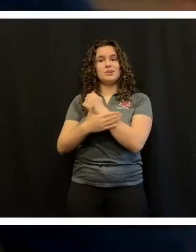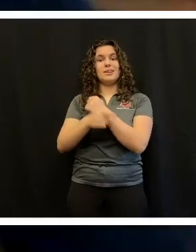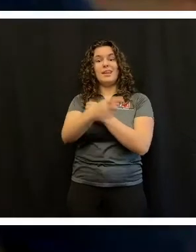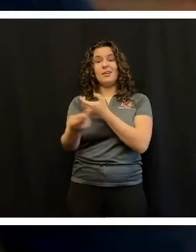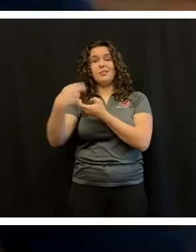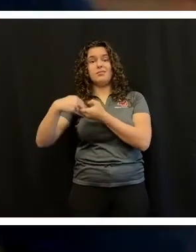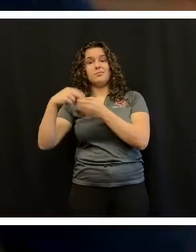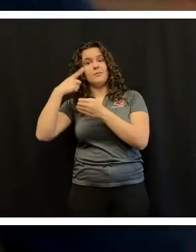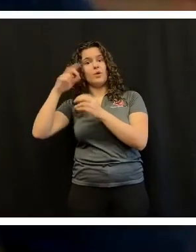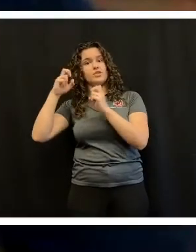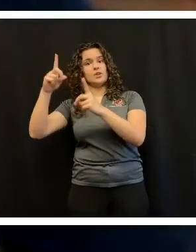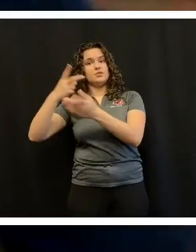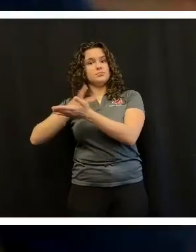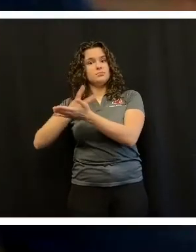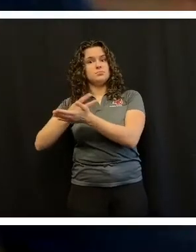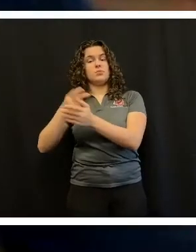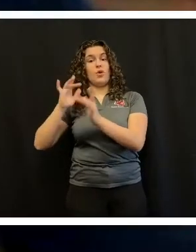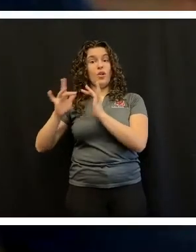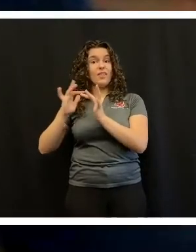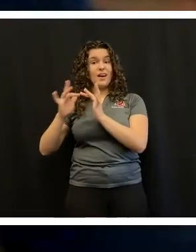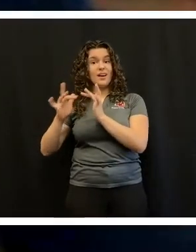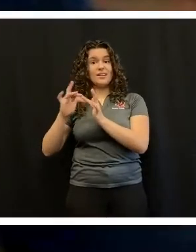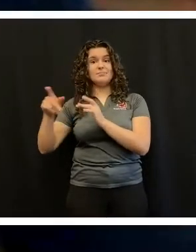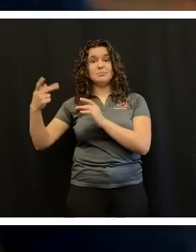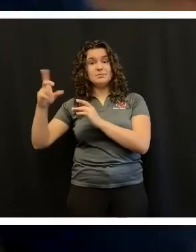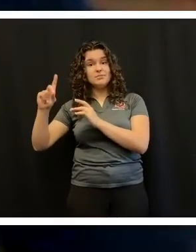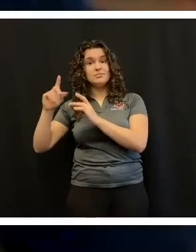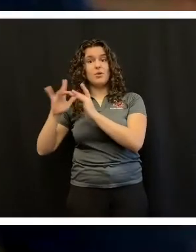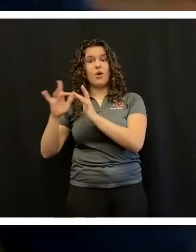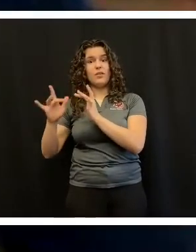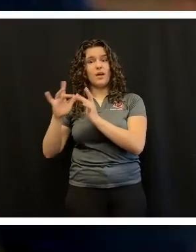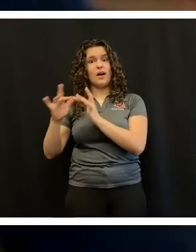Those people have had experience teaching online.